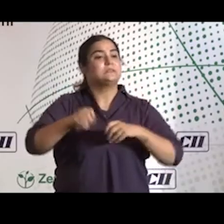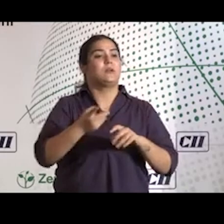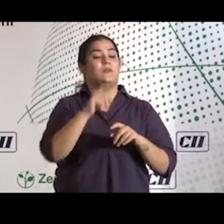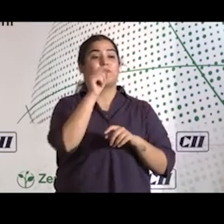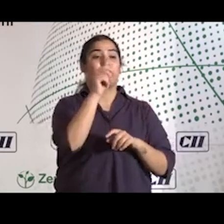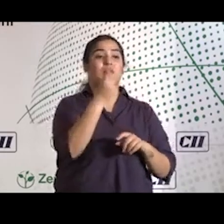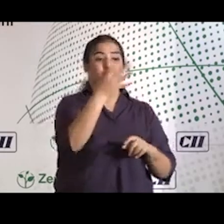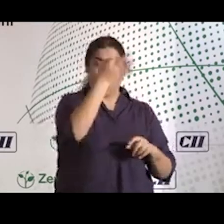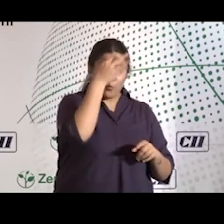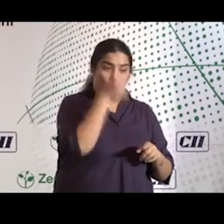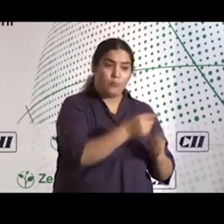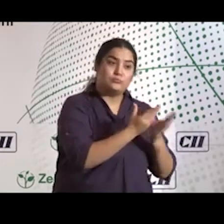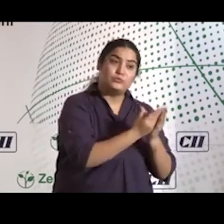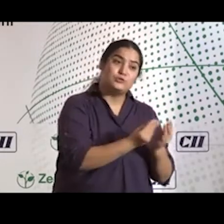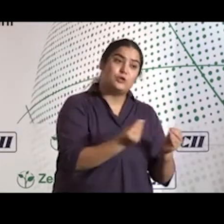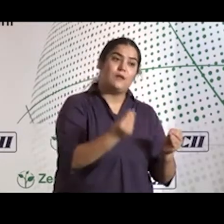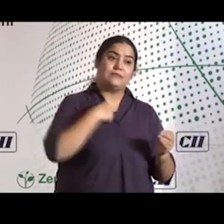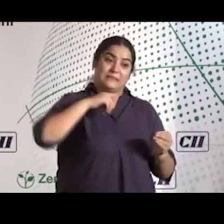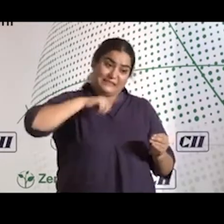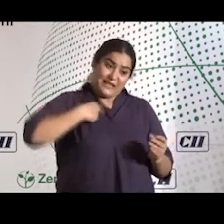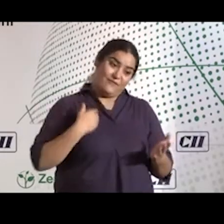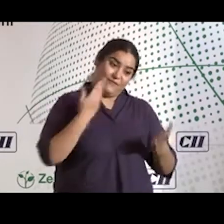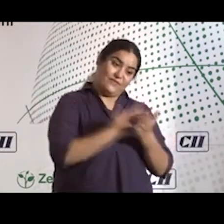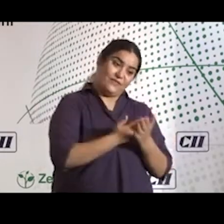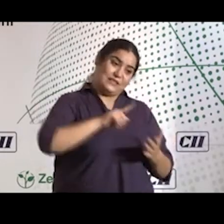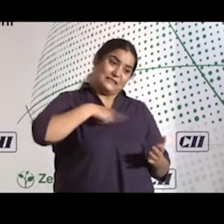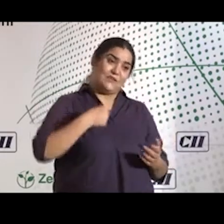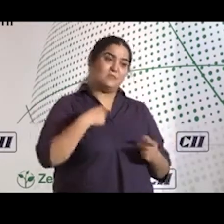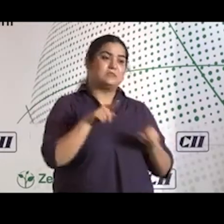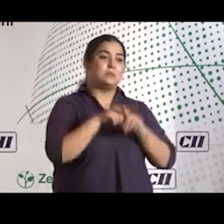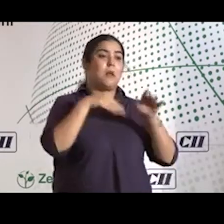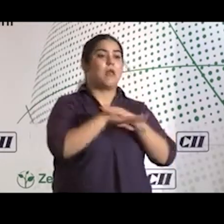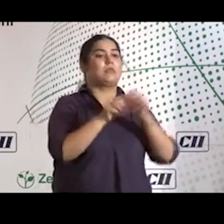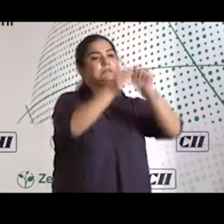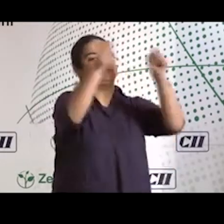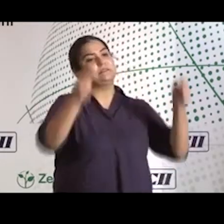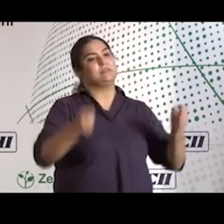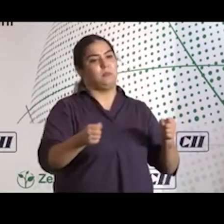and that was strongly felt in the ecosystem.